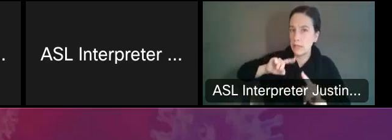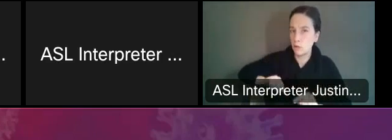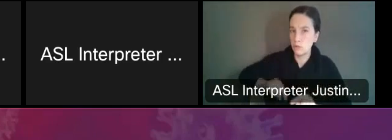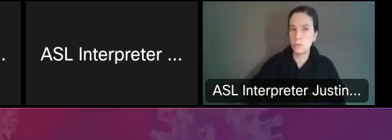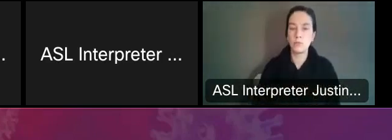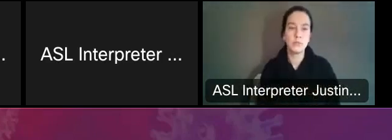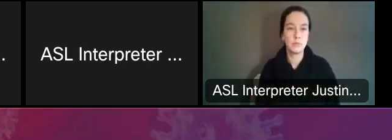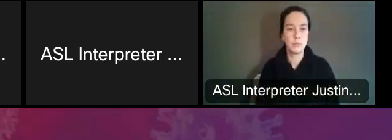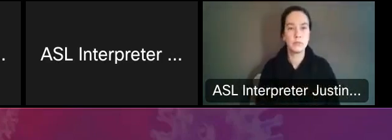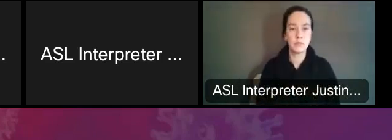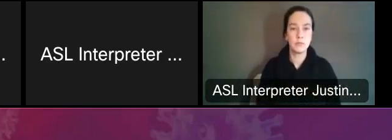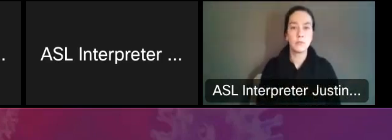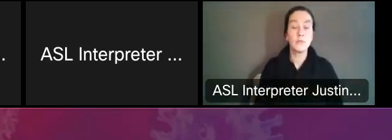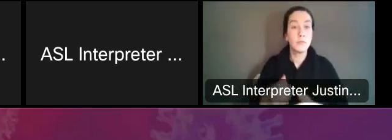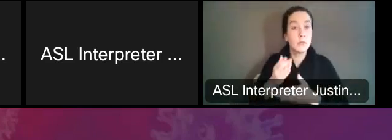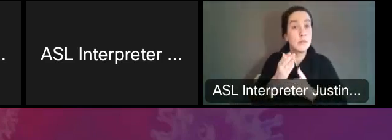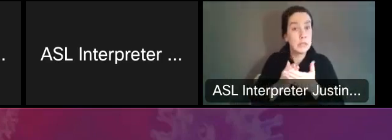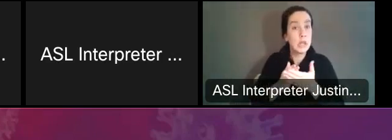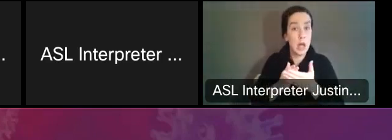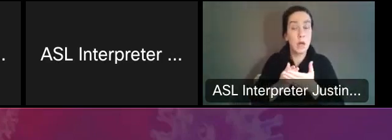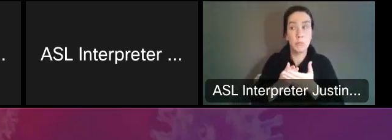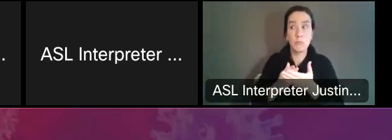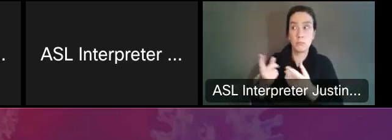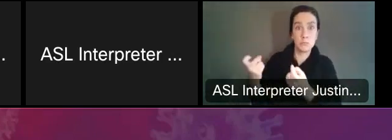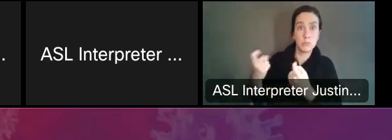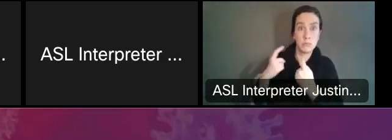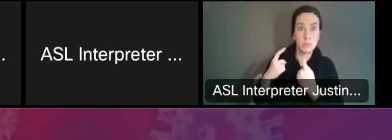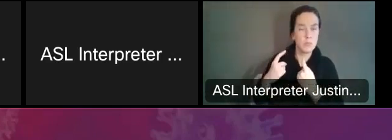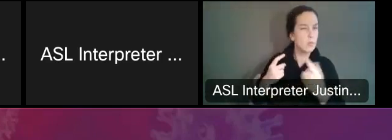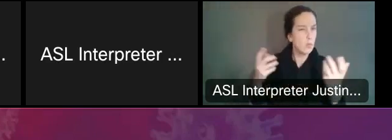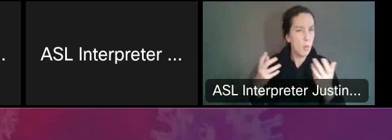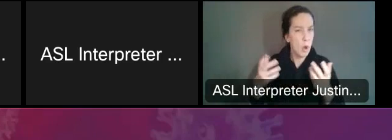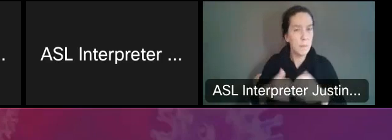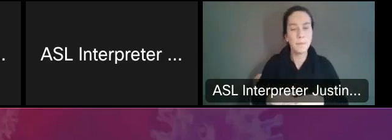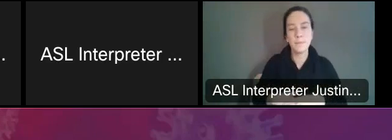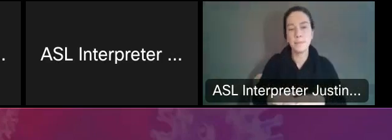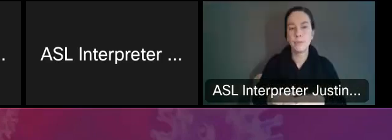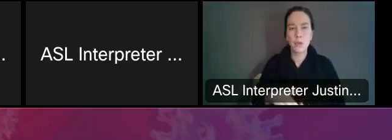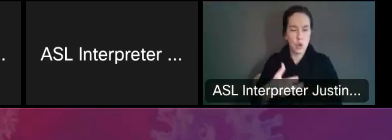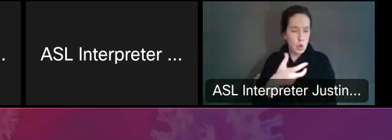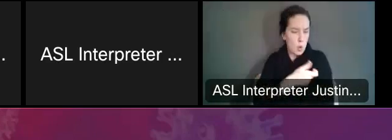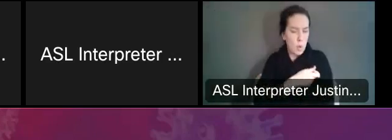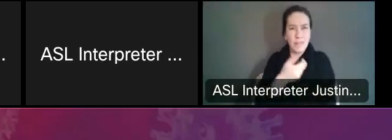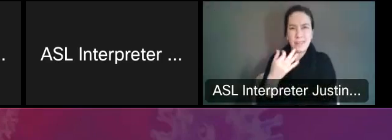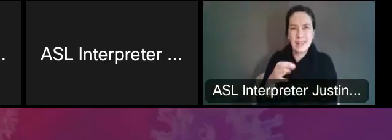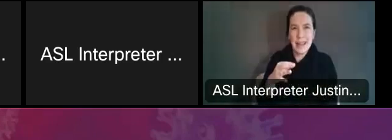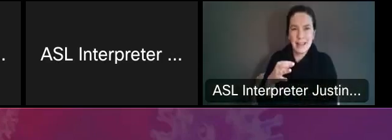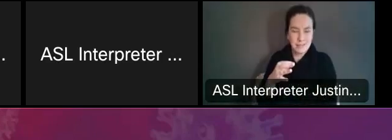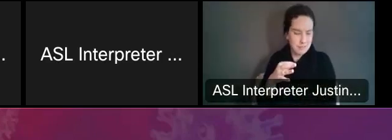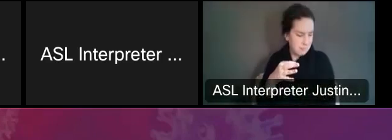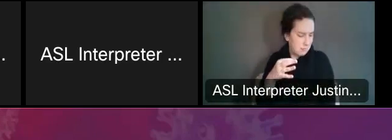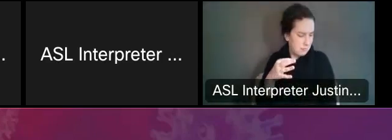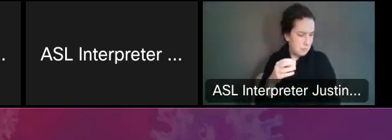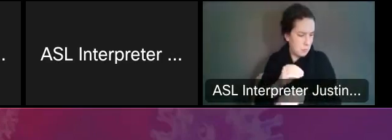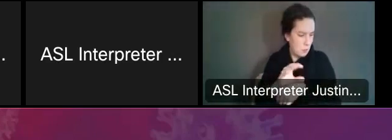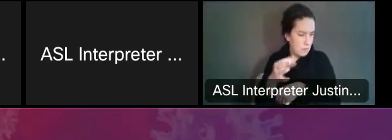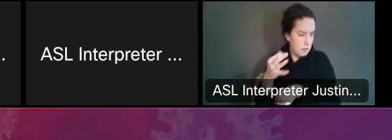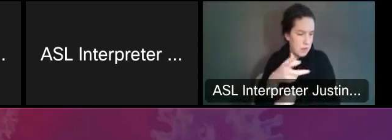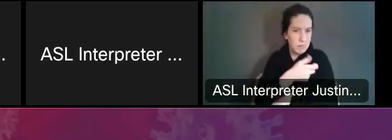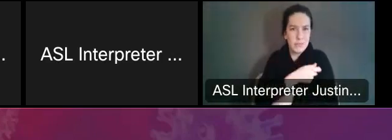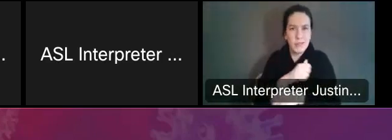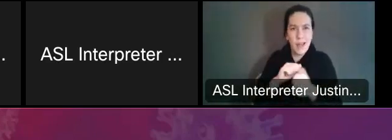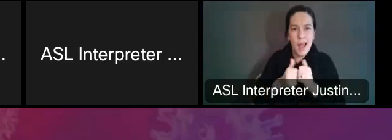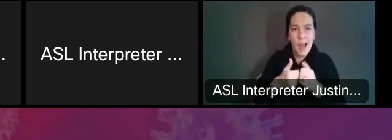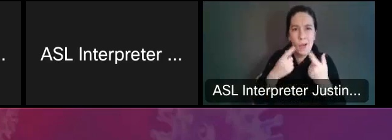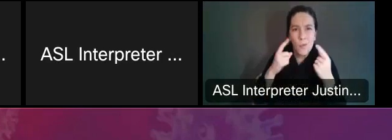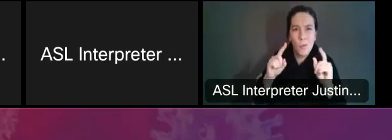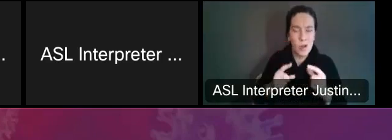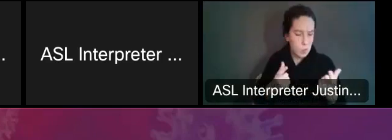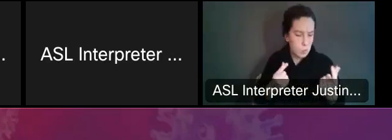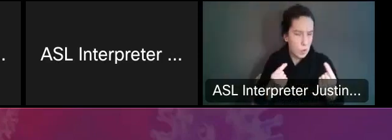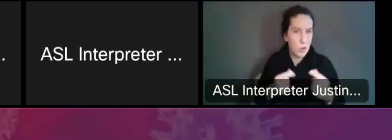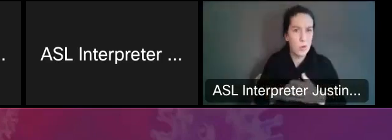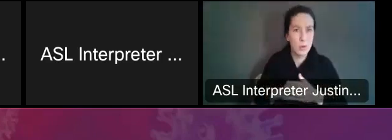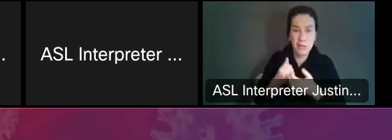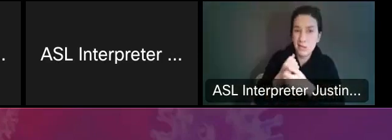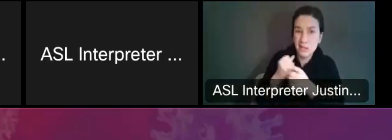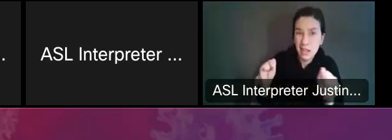Some questions that have been popping up, include concerns about how the vaccine works, and how vaccines are made many also wonder how safe the vaccine is and how well, it prevents.